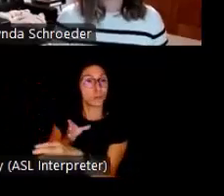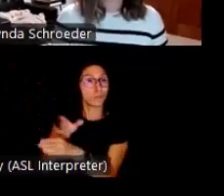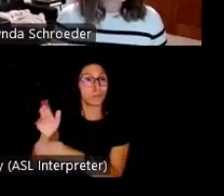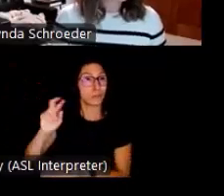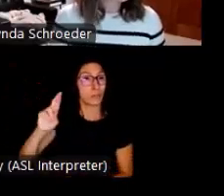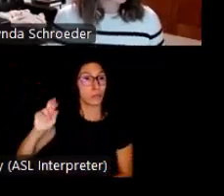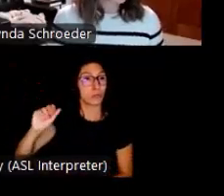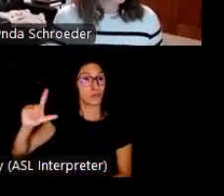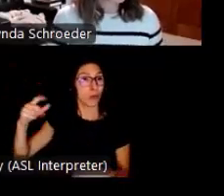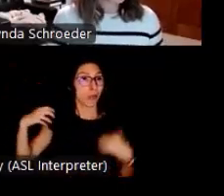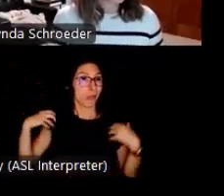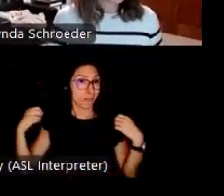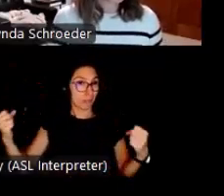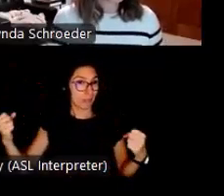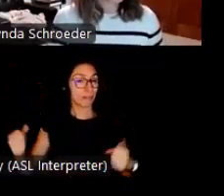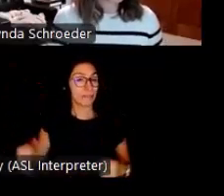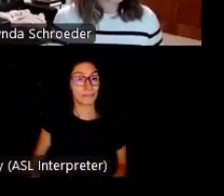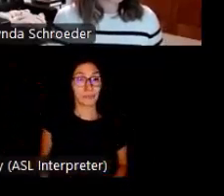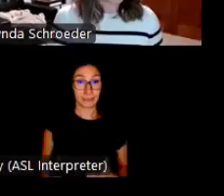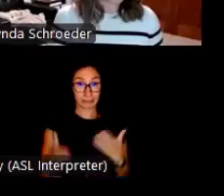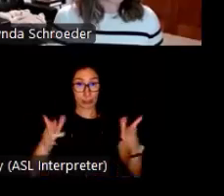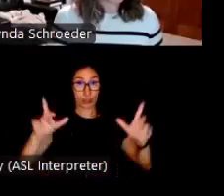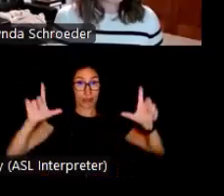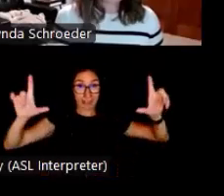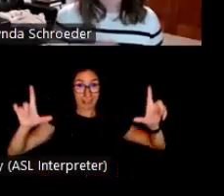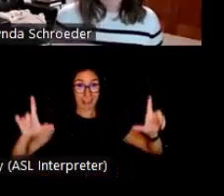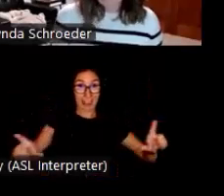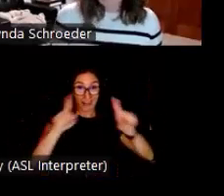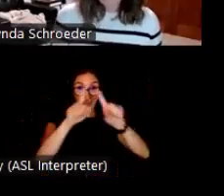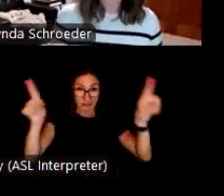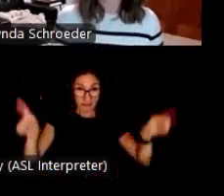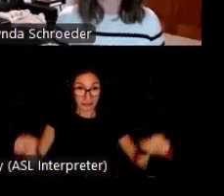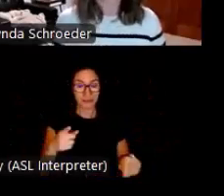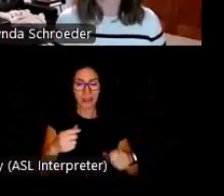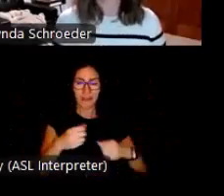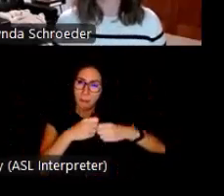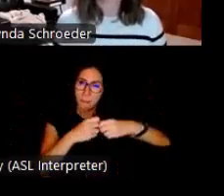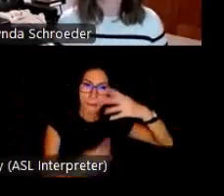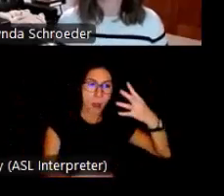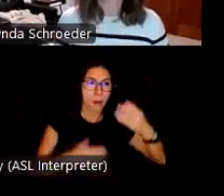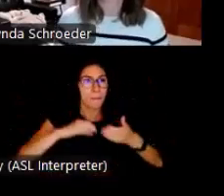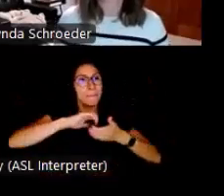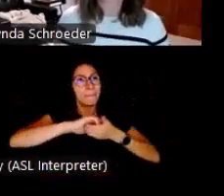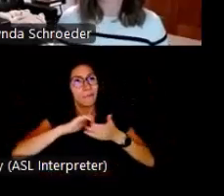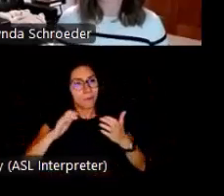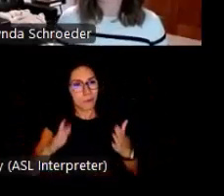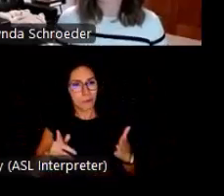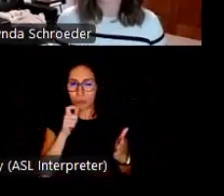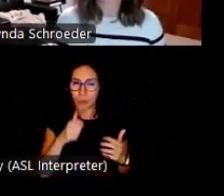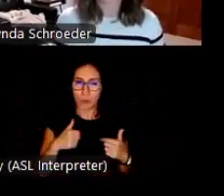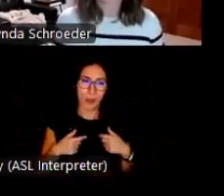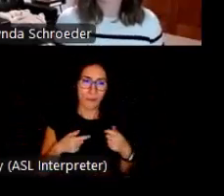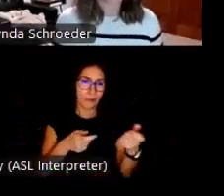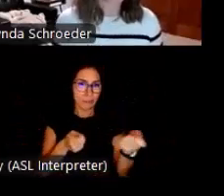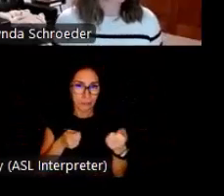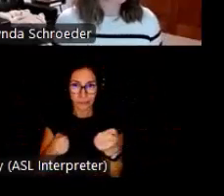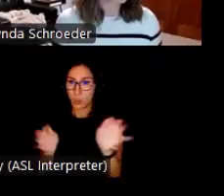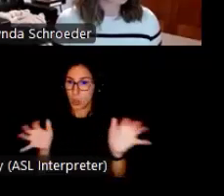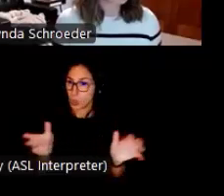On the slide in front of you are a bunch of partners who I would encourage you to reach out to if you are new to doing work in rural spaces